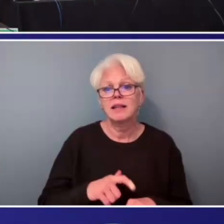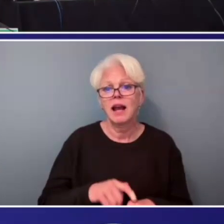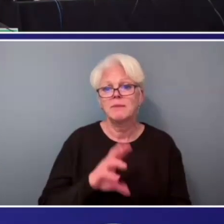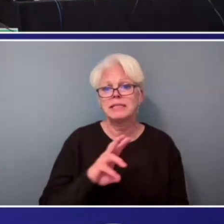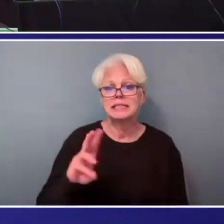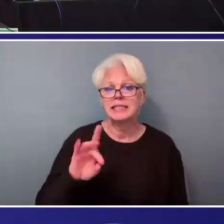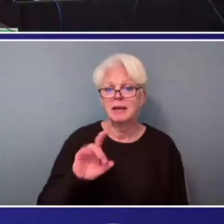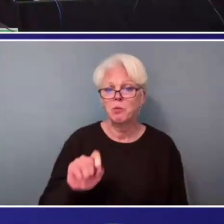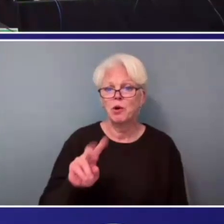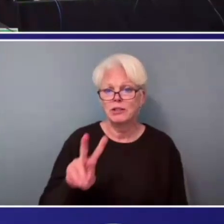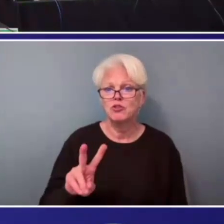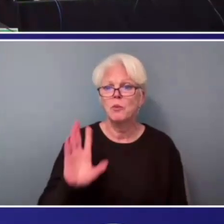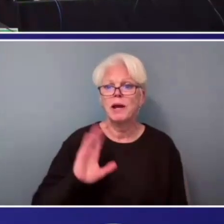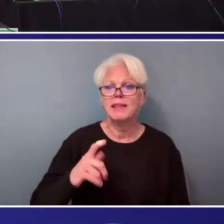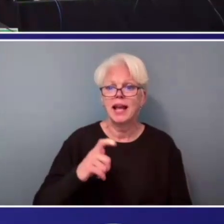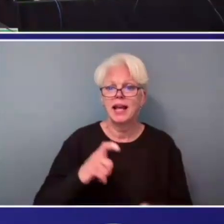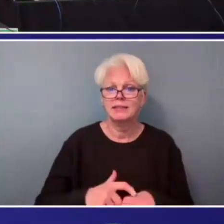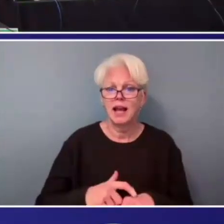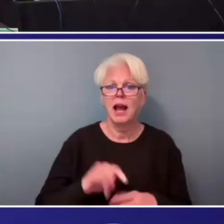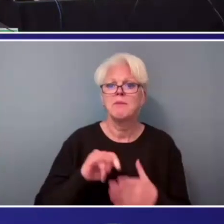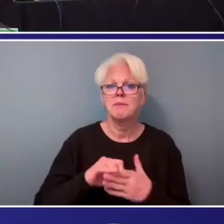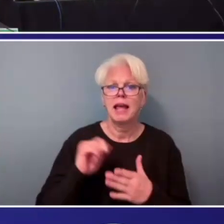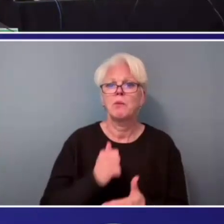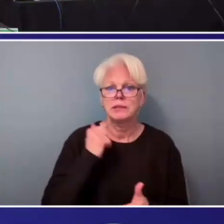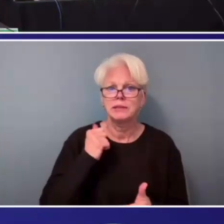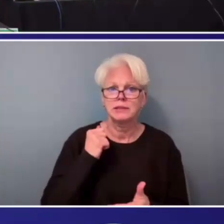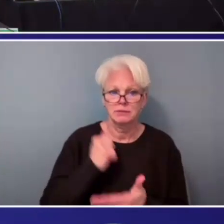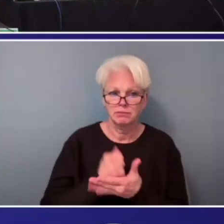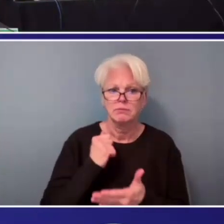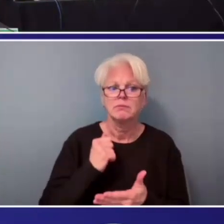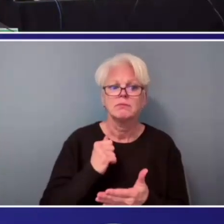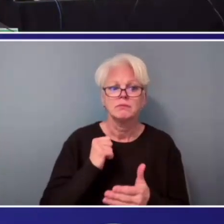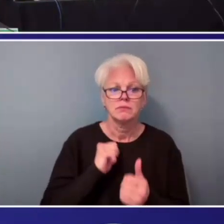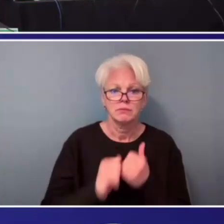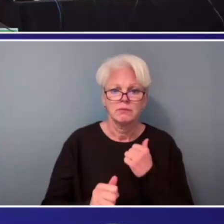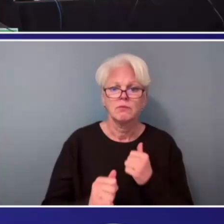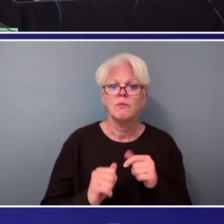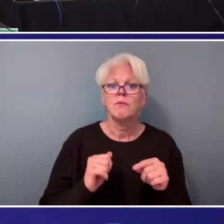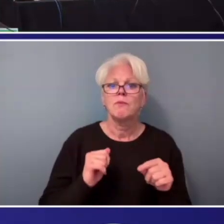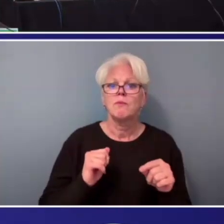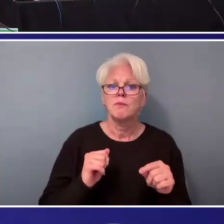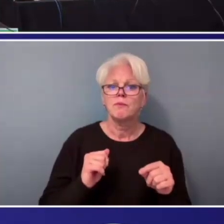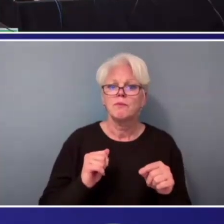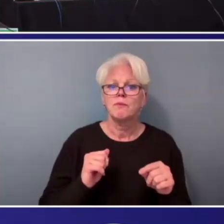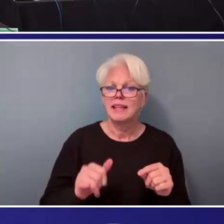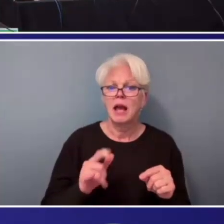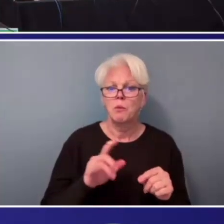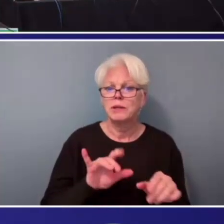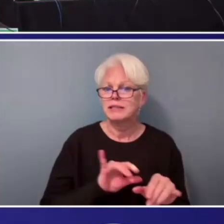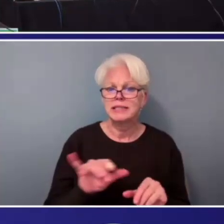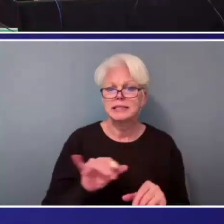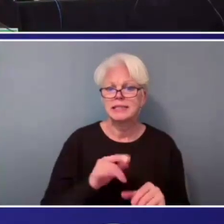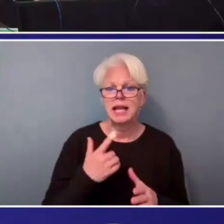was codified, there was -- it was the same as what was in IPEDS.